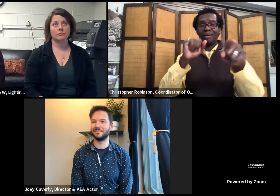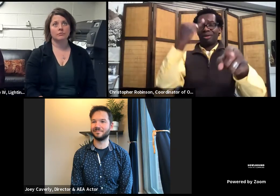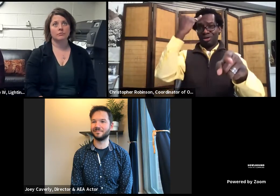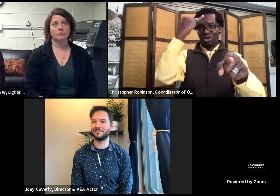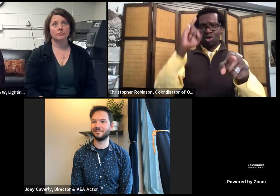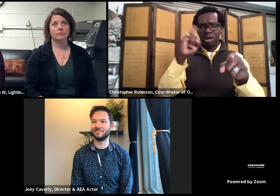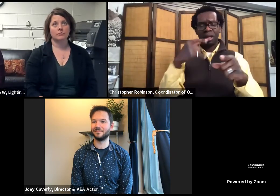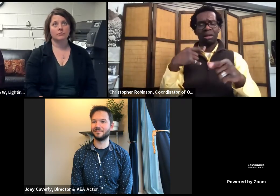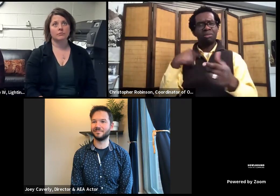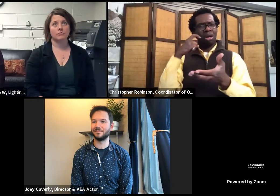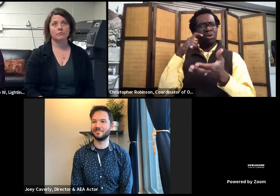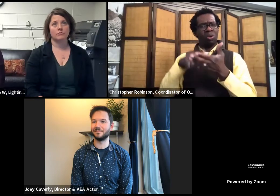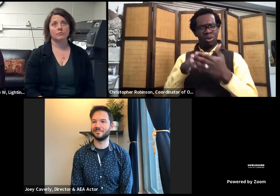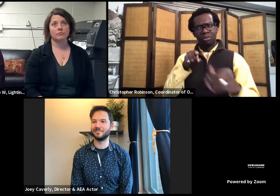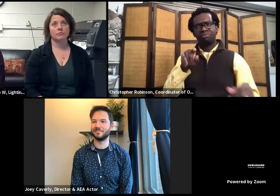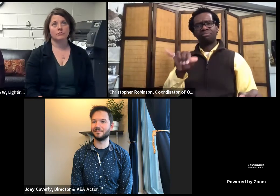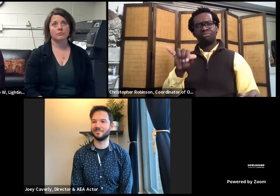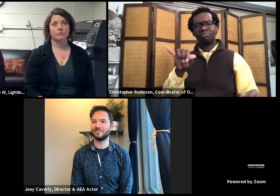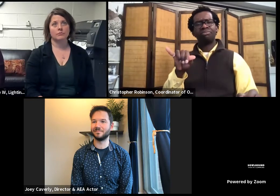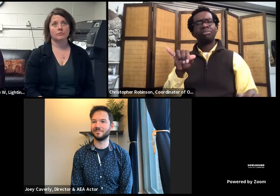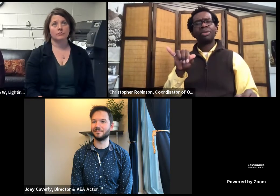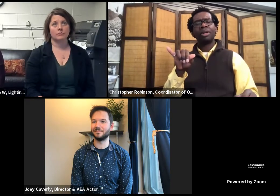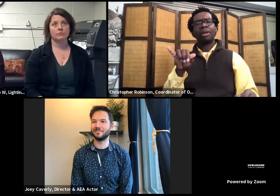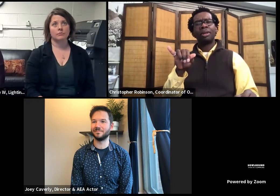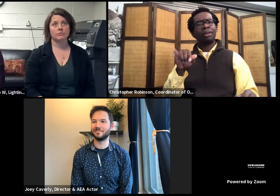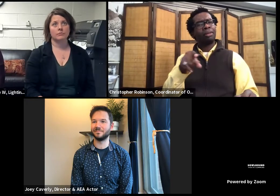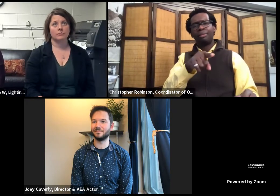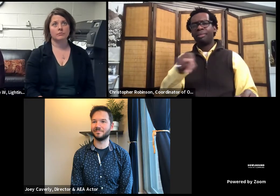So from Annie, Joey, and Kala, I've noticed from your comments